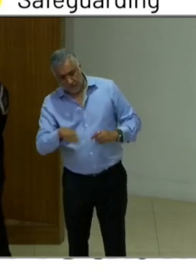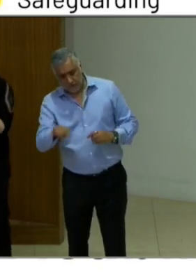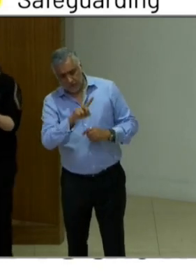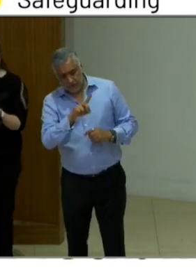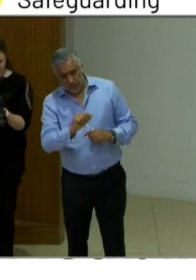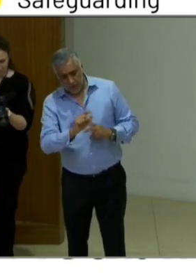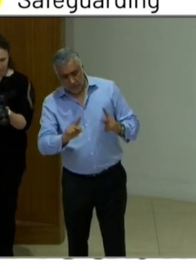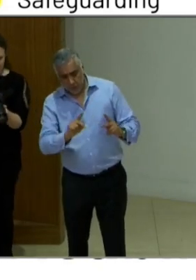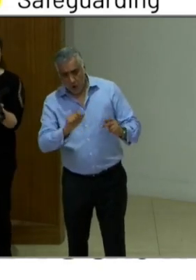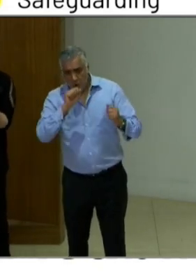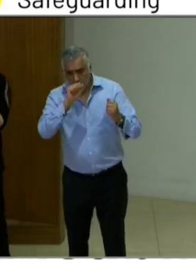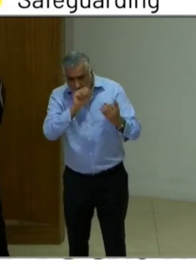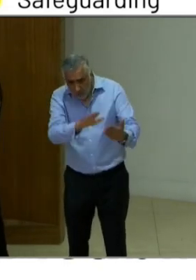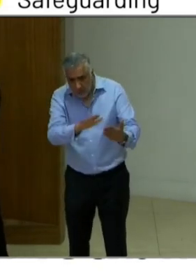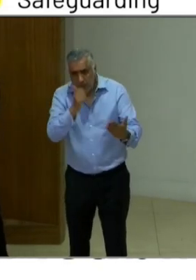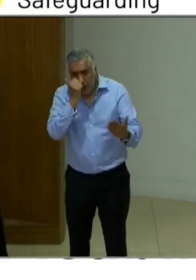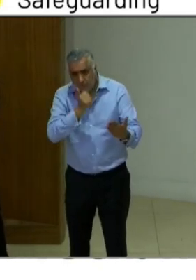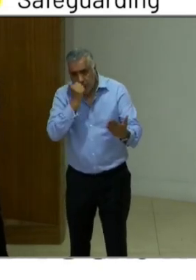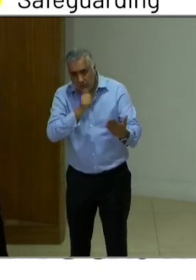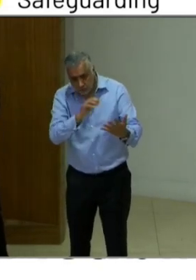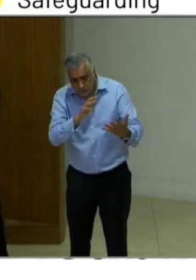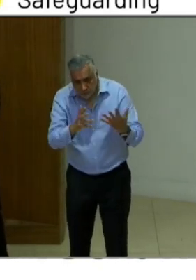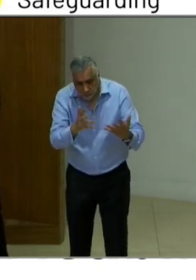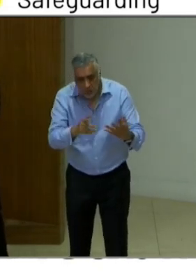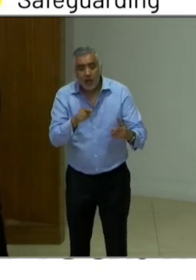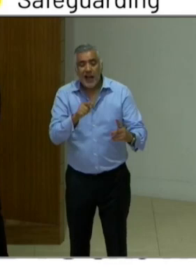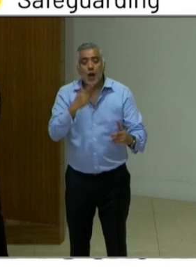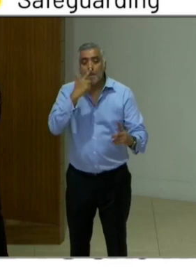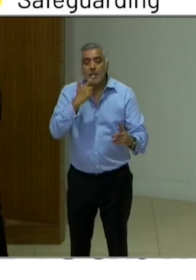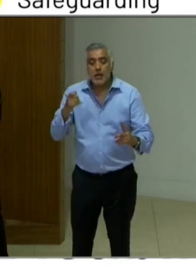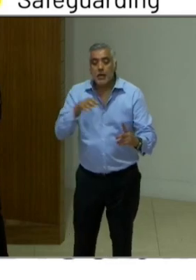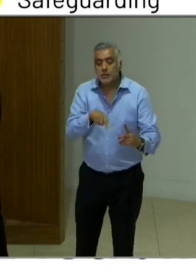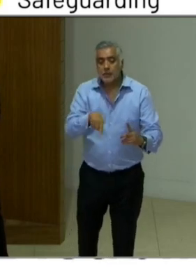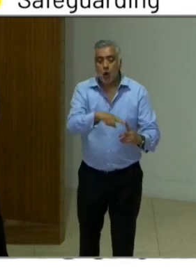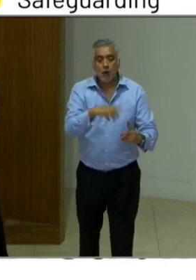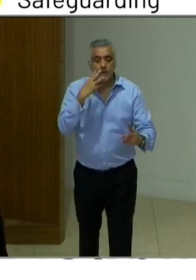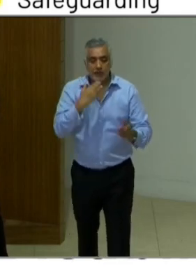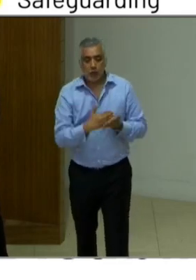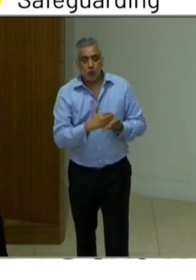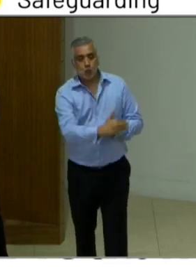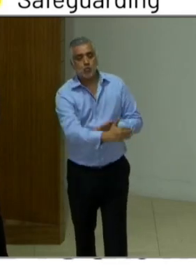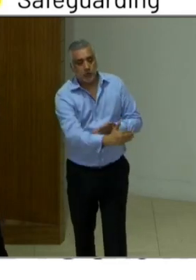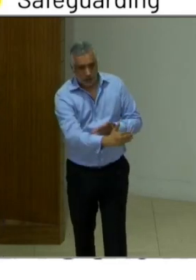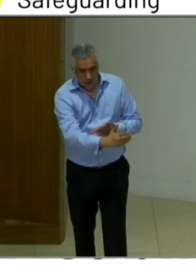face in their daily life, are the result of exclusion and the highest prevalence